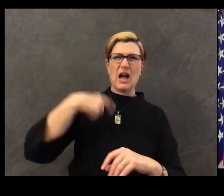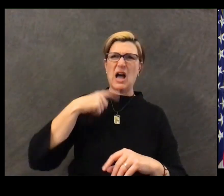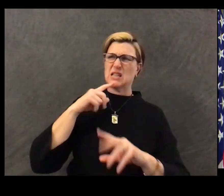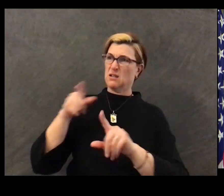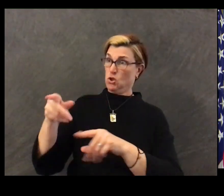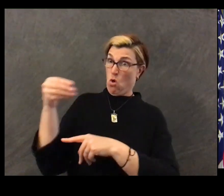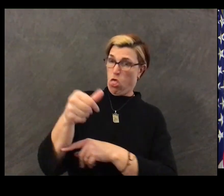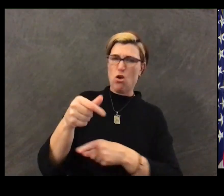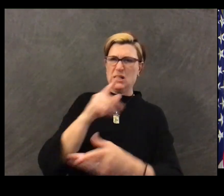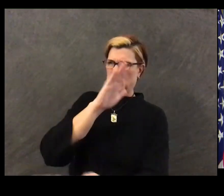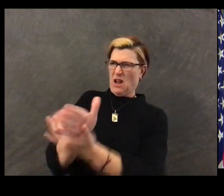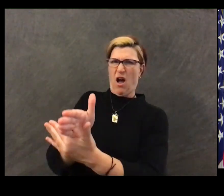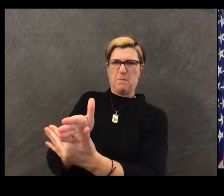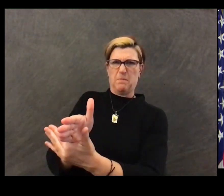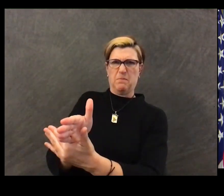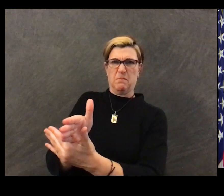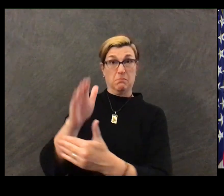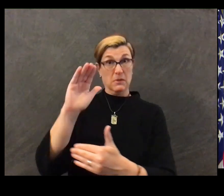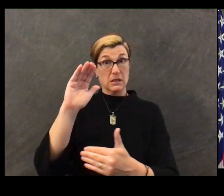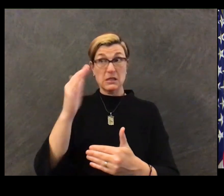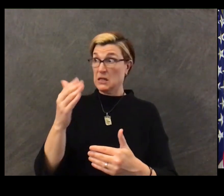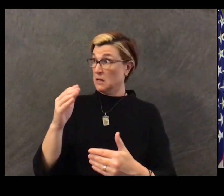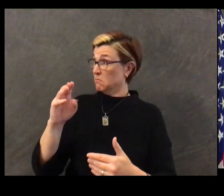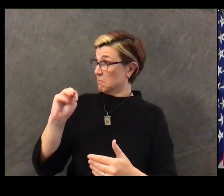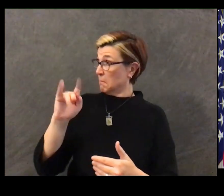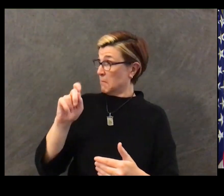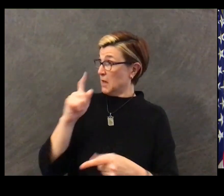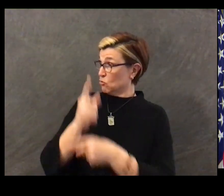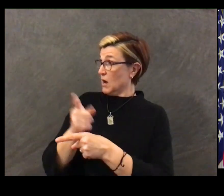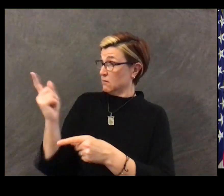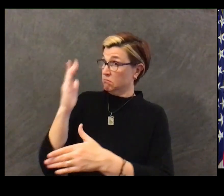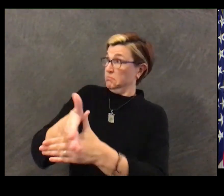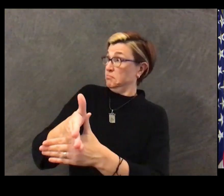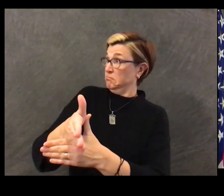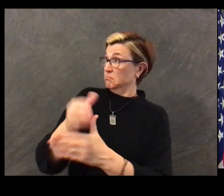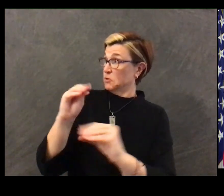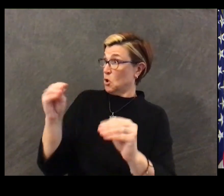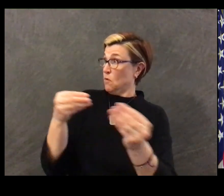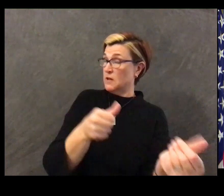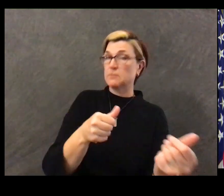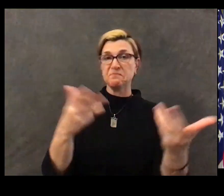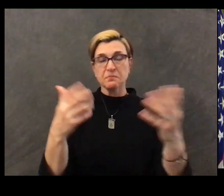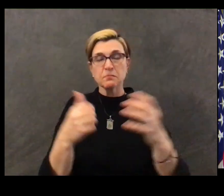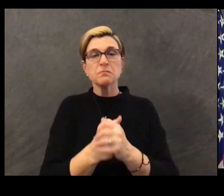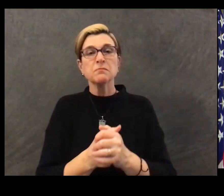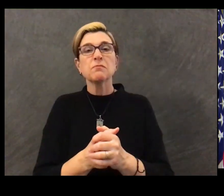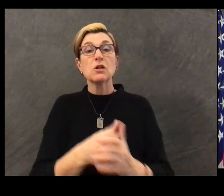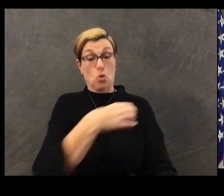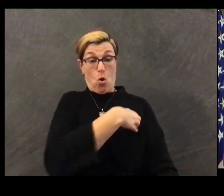the most part I guess they stopped it Mike right they stopped it but we're not they're not accepting the money and that's great and so I want to thank